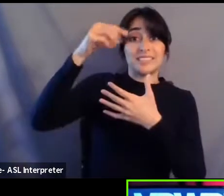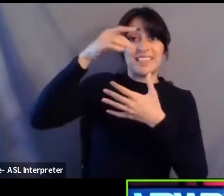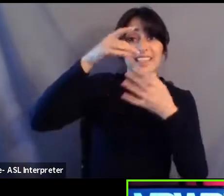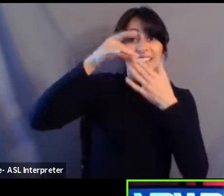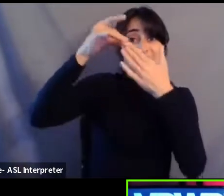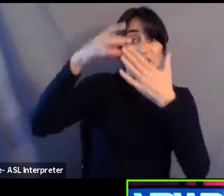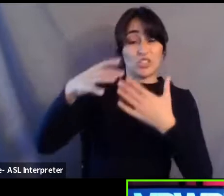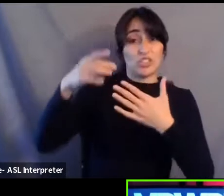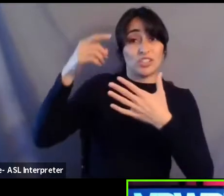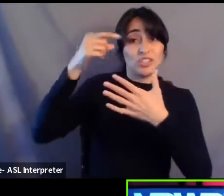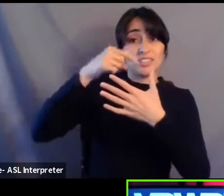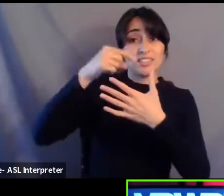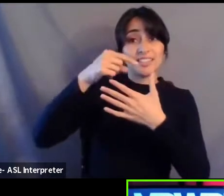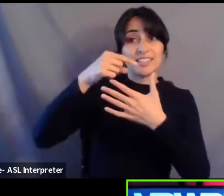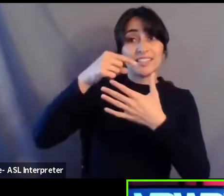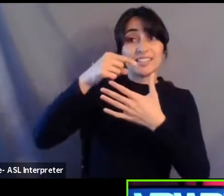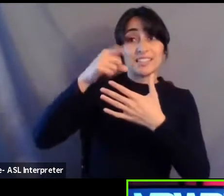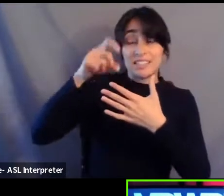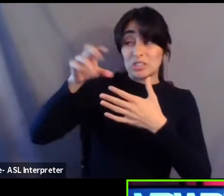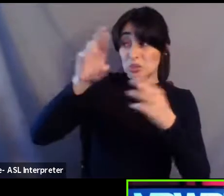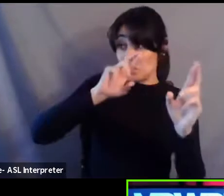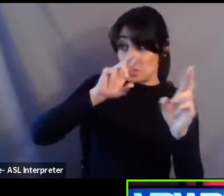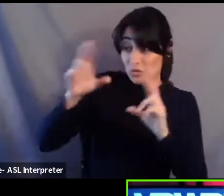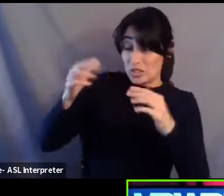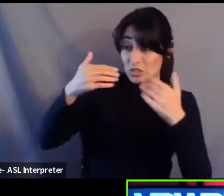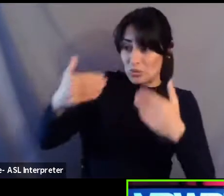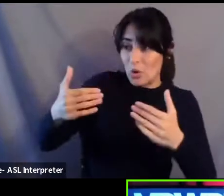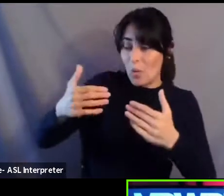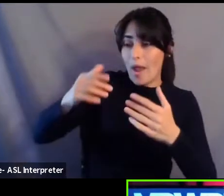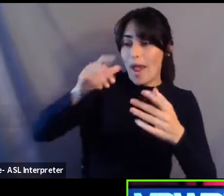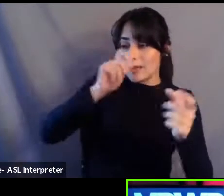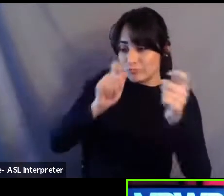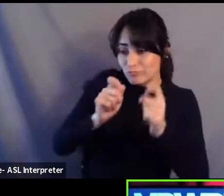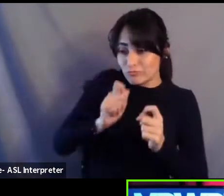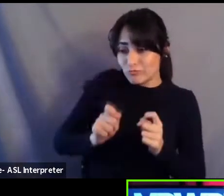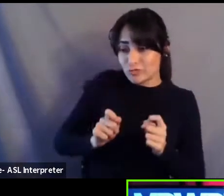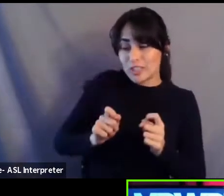is ready to make these changes. When you have the organization that's not ready to